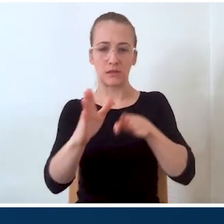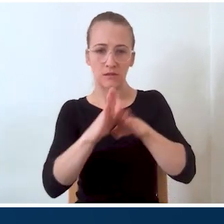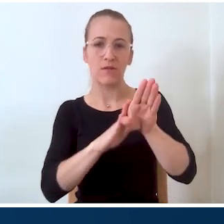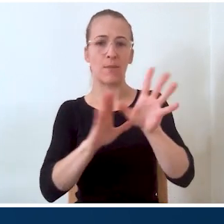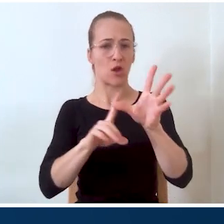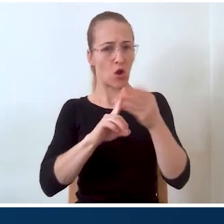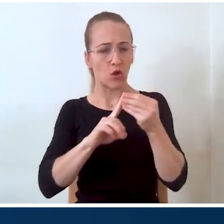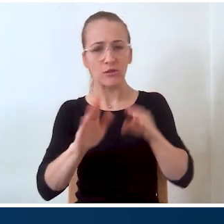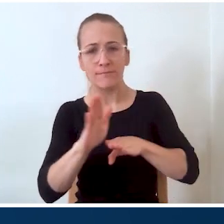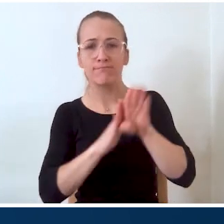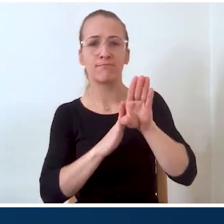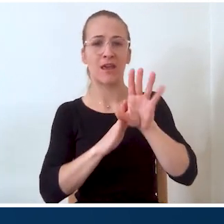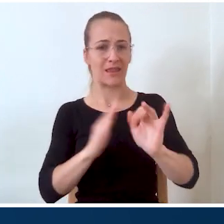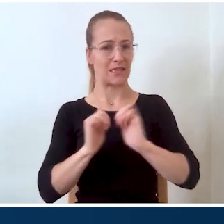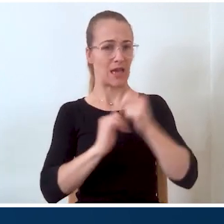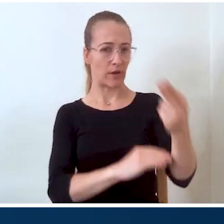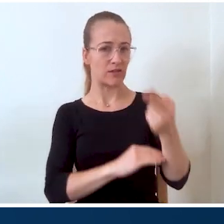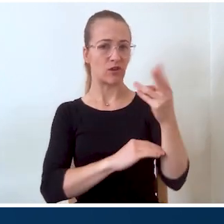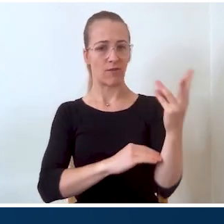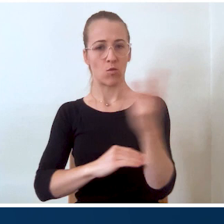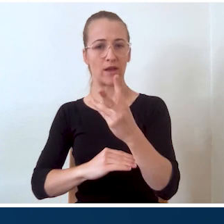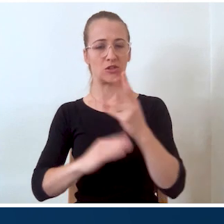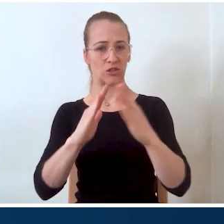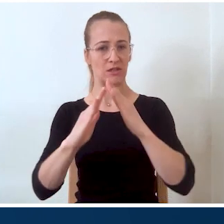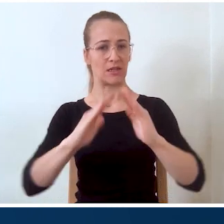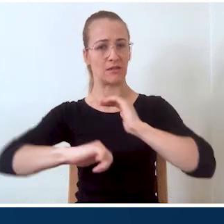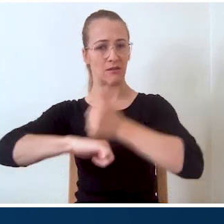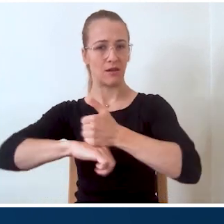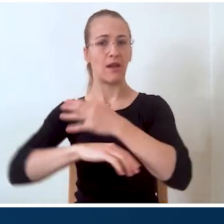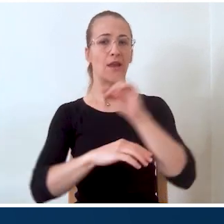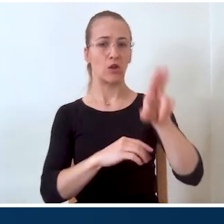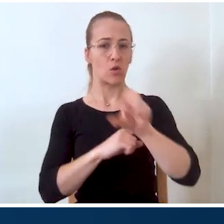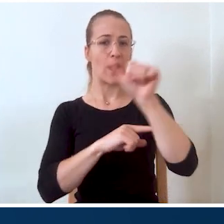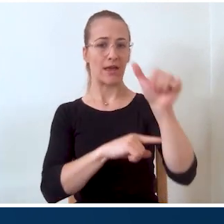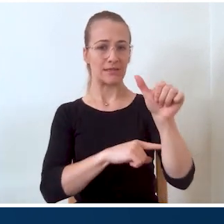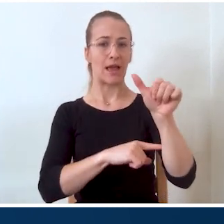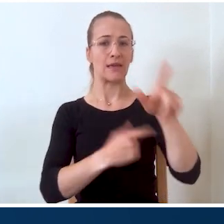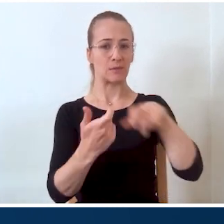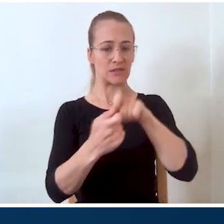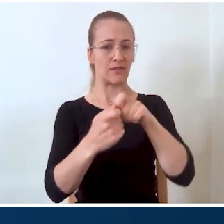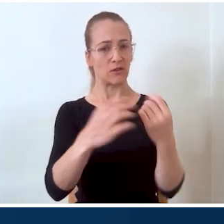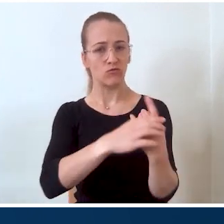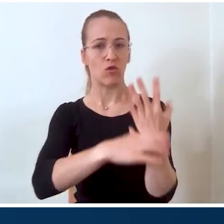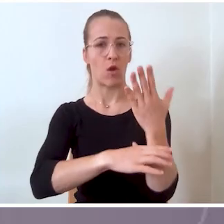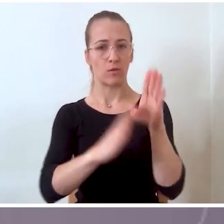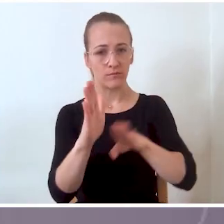That's how the history of western civilization and the United States of America in specific have grown.